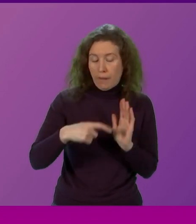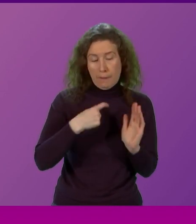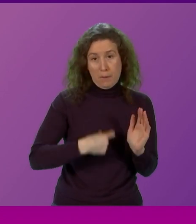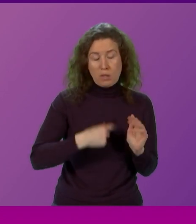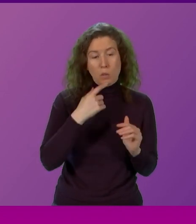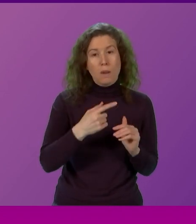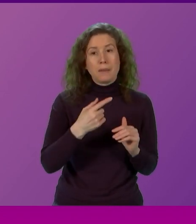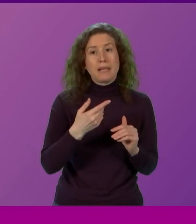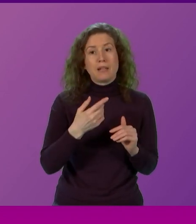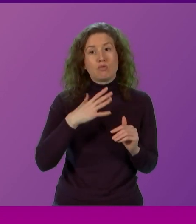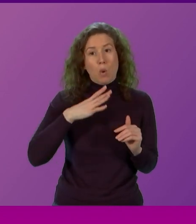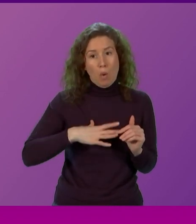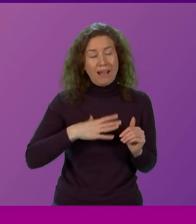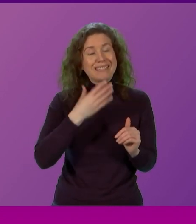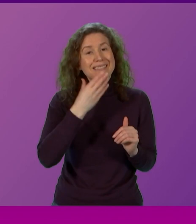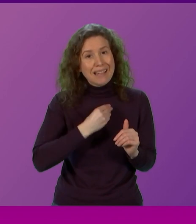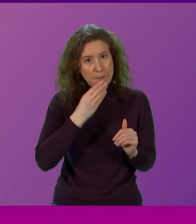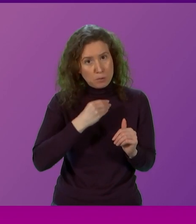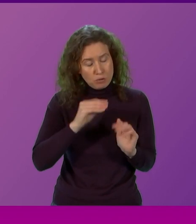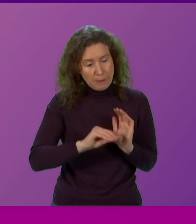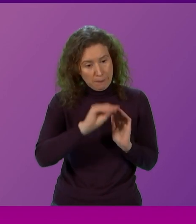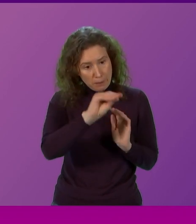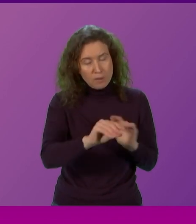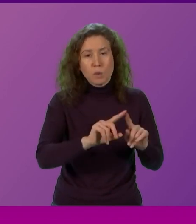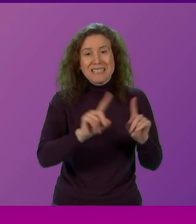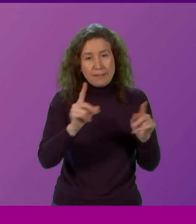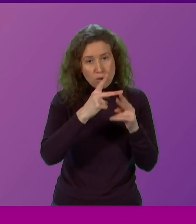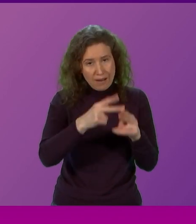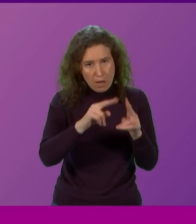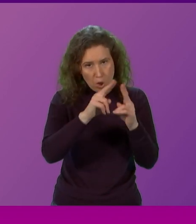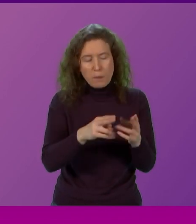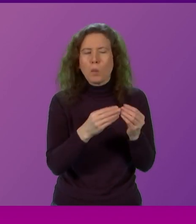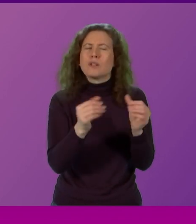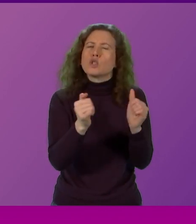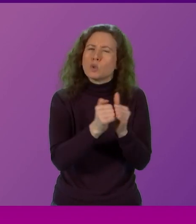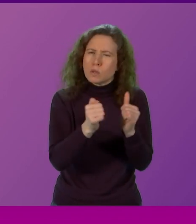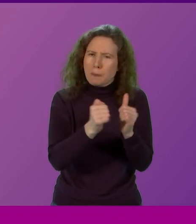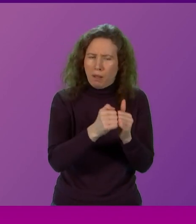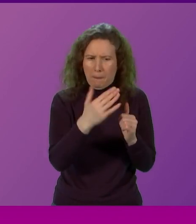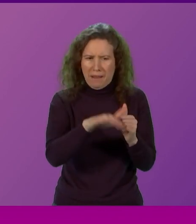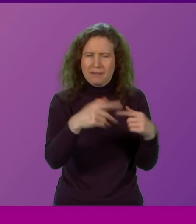be required to make a temporary ... move to another home with a suitable vacancy to wait.”